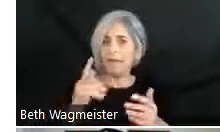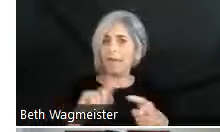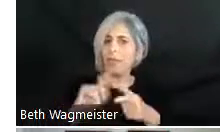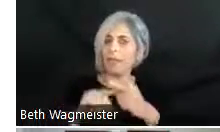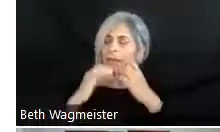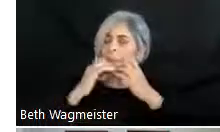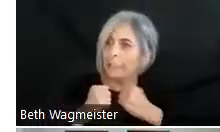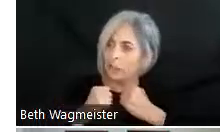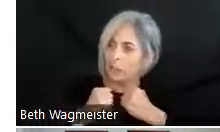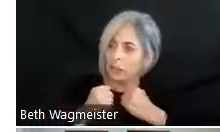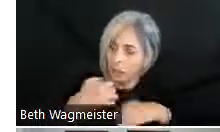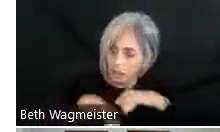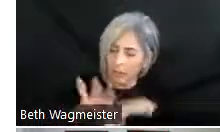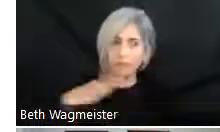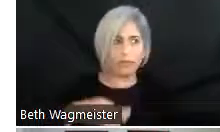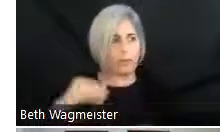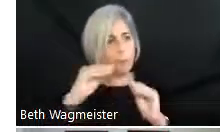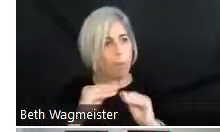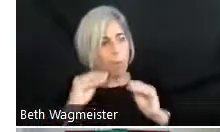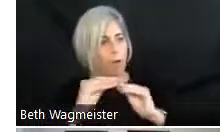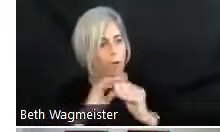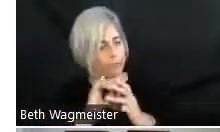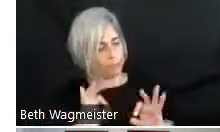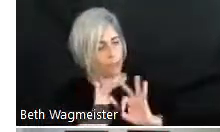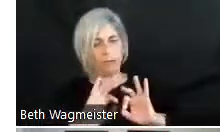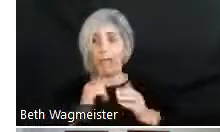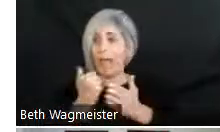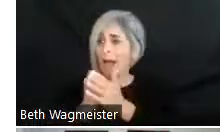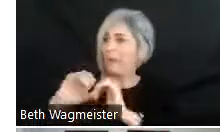still volunteering more. That's really big news. How can I help? I'll still volunteer